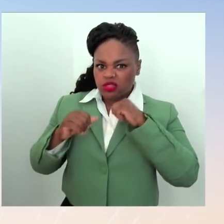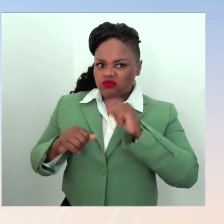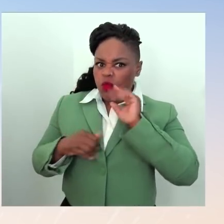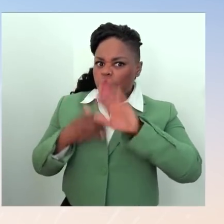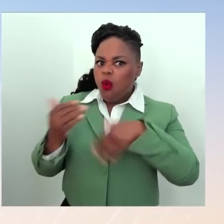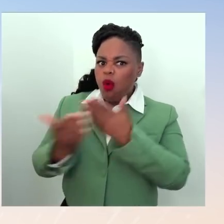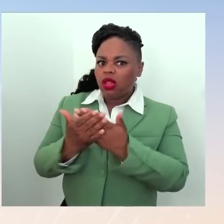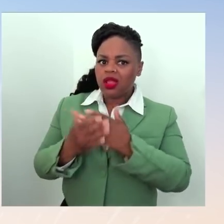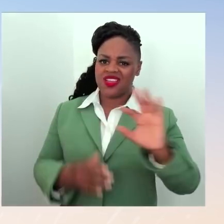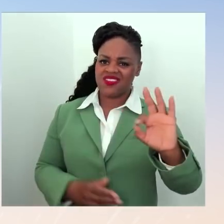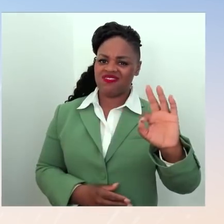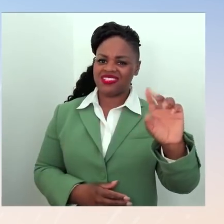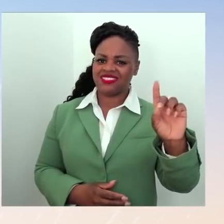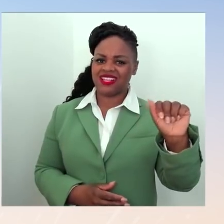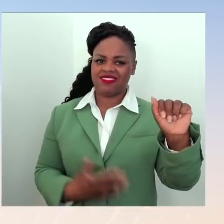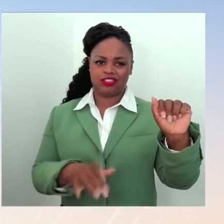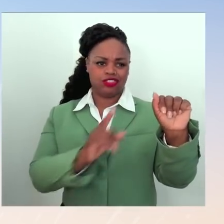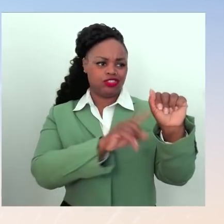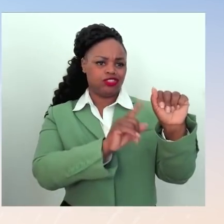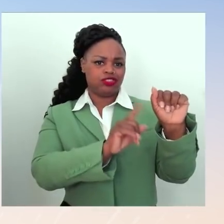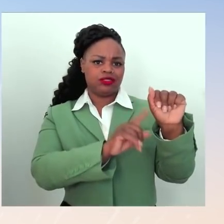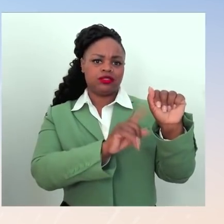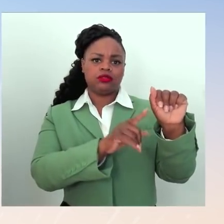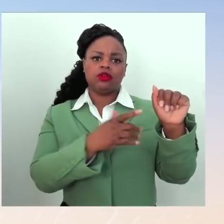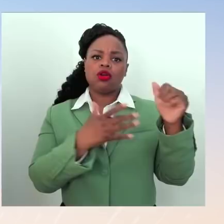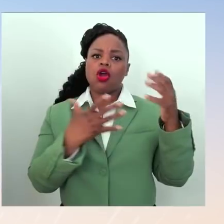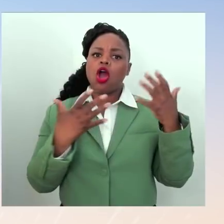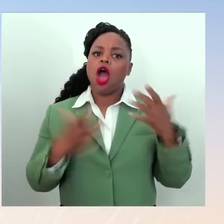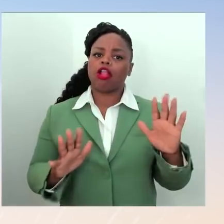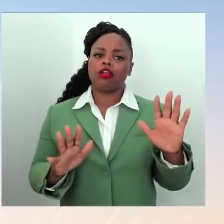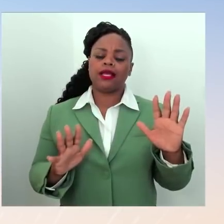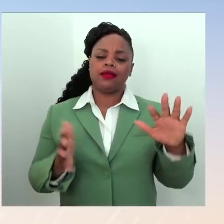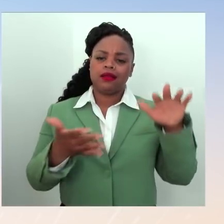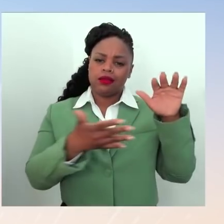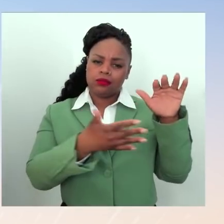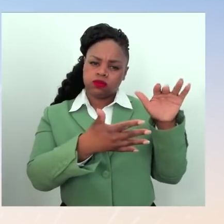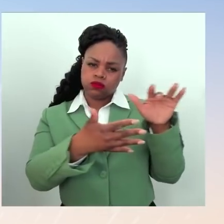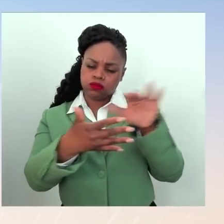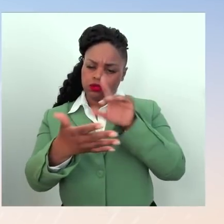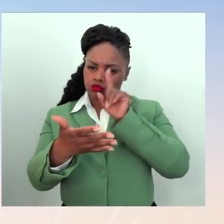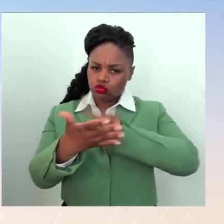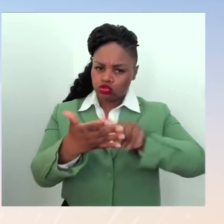on the safety and efficacy of COVID-19 vaccines for those five and older.